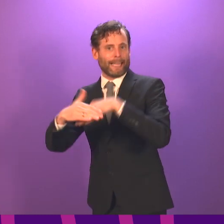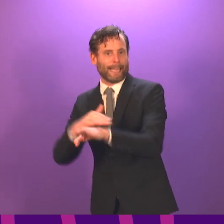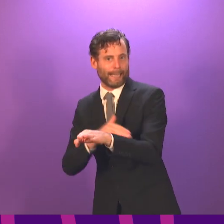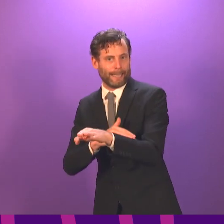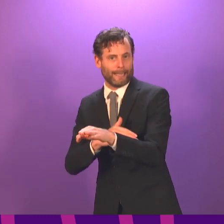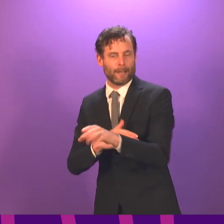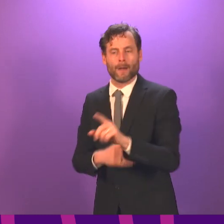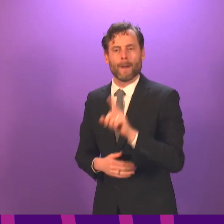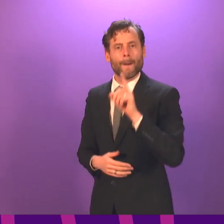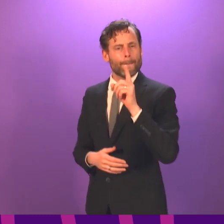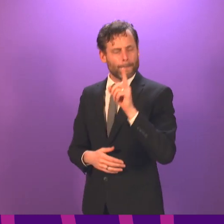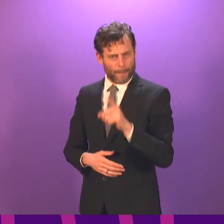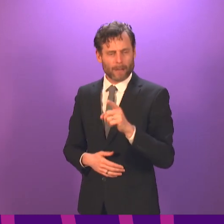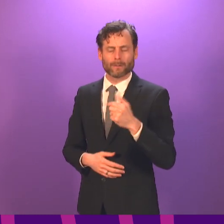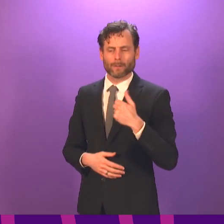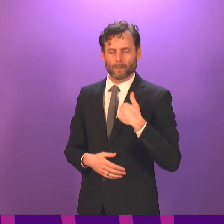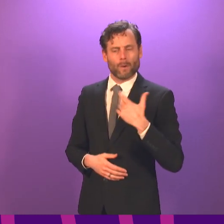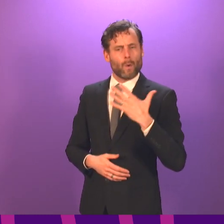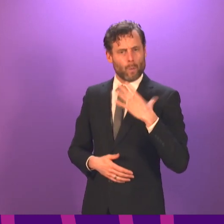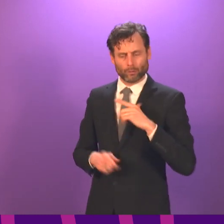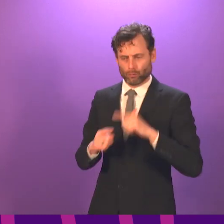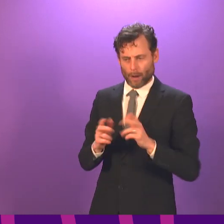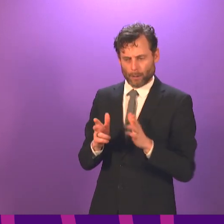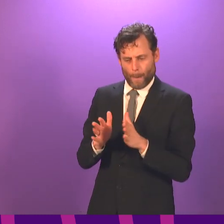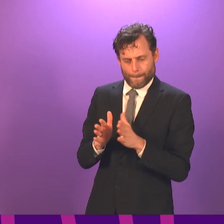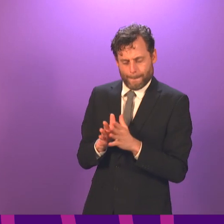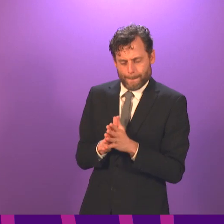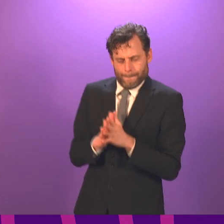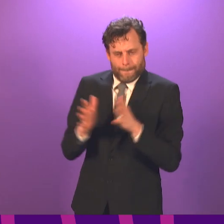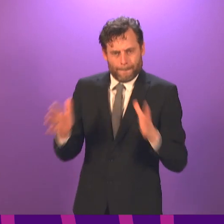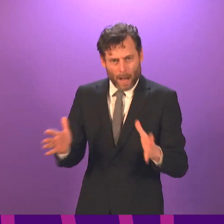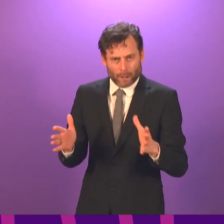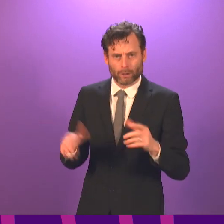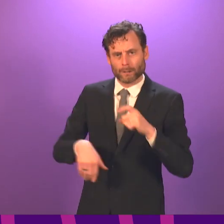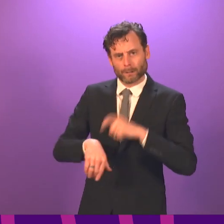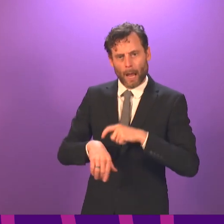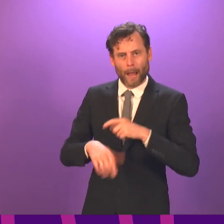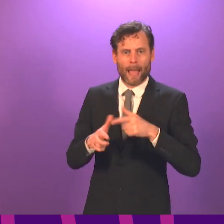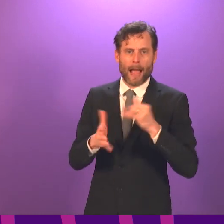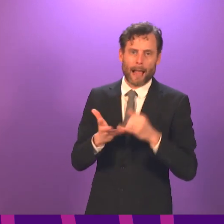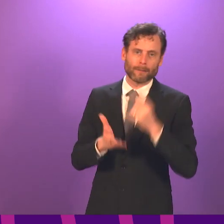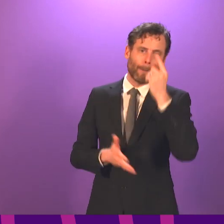to maximise the amount of time that secondary school pupils can safely spend in school in